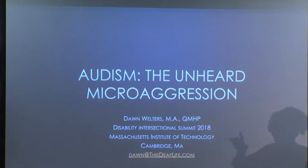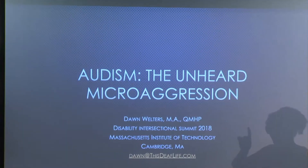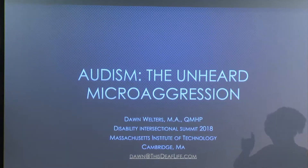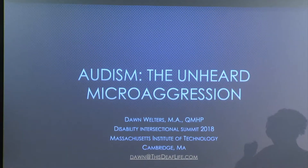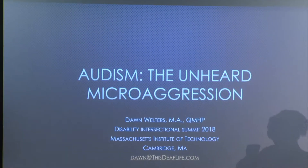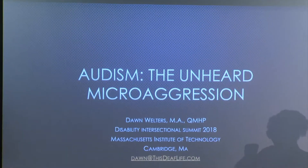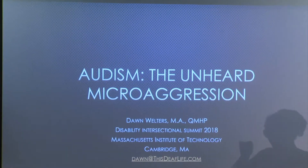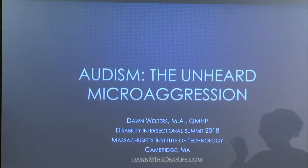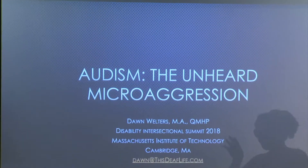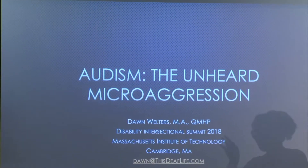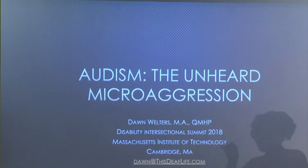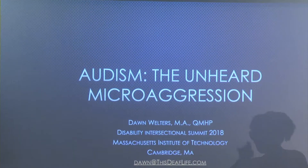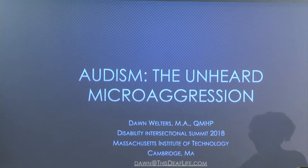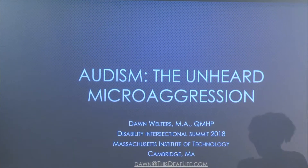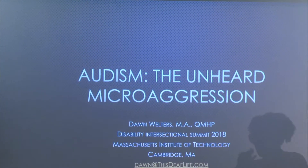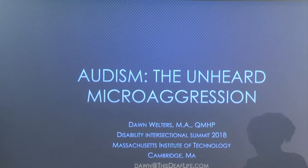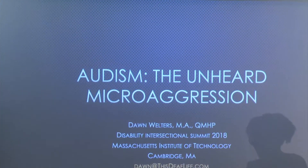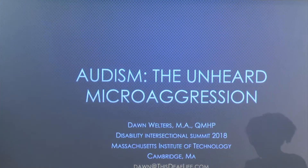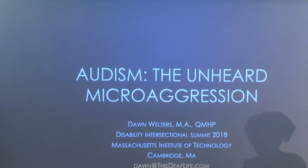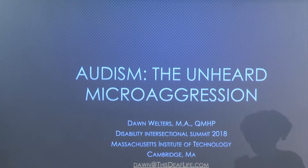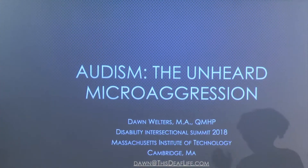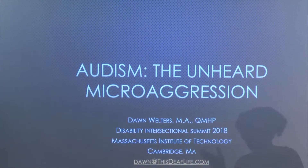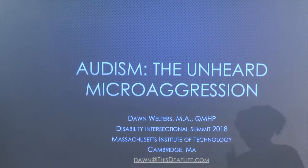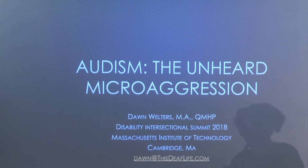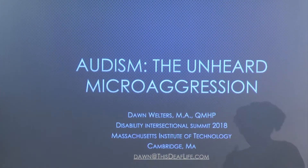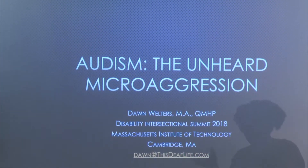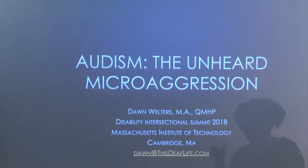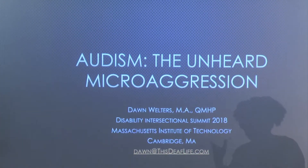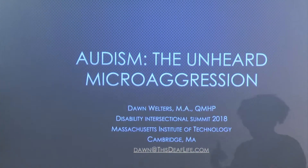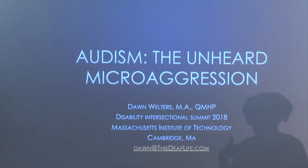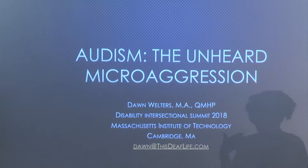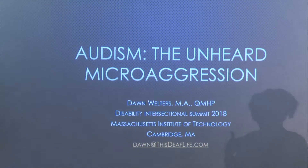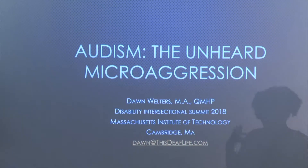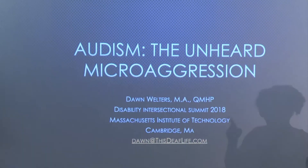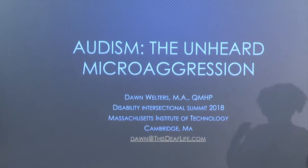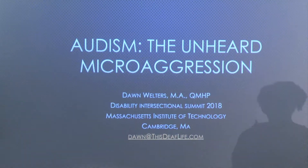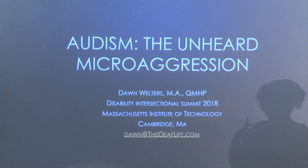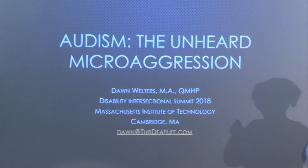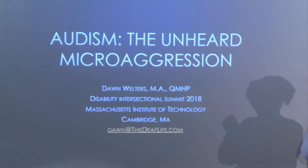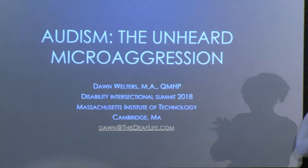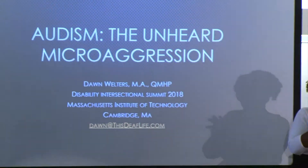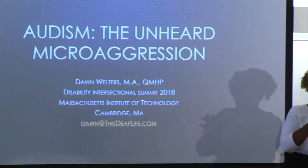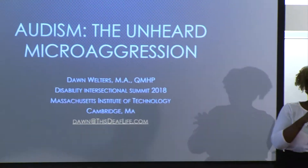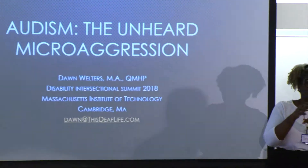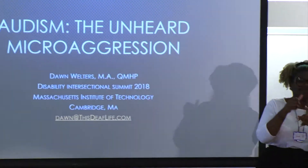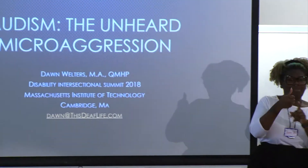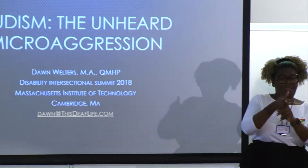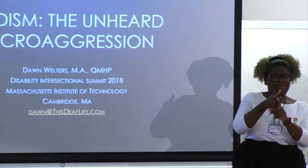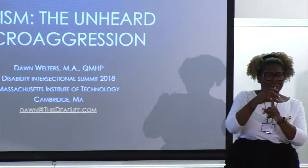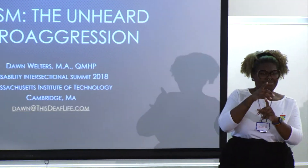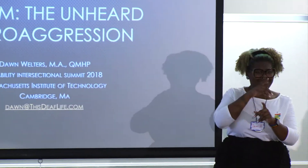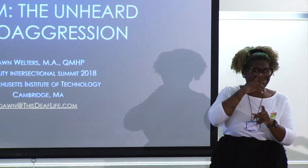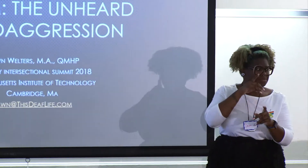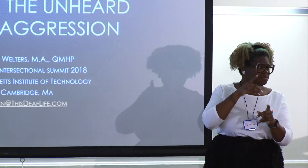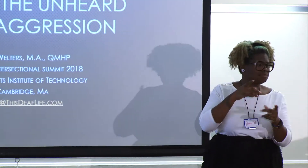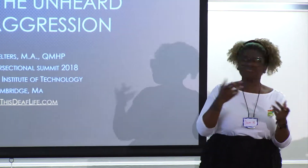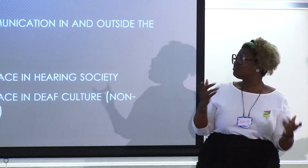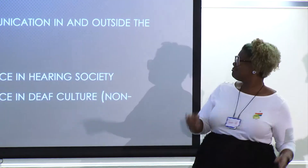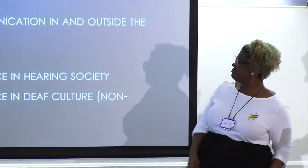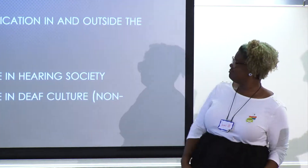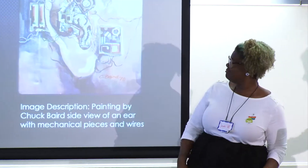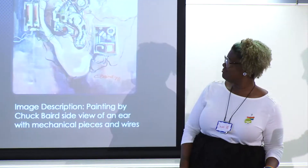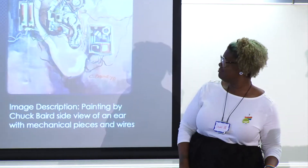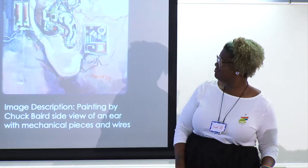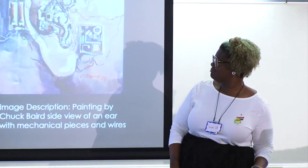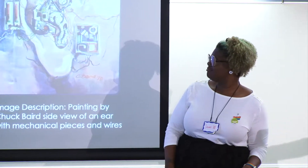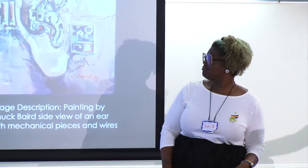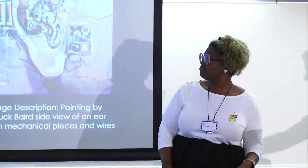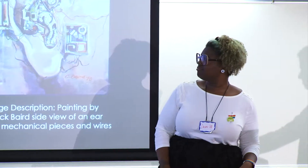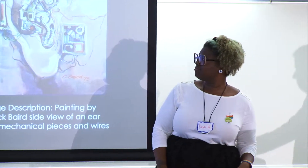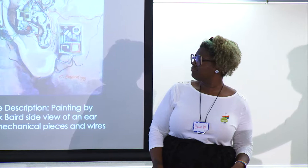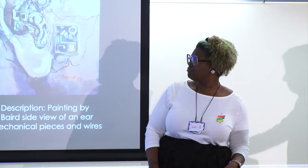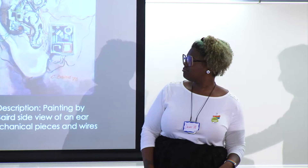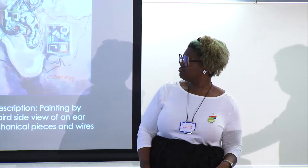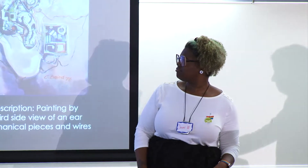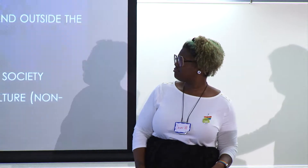Statistics show that youth are actually, from 29 to 40--